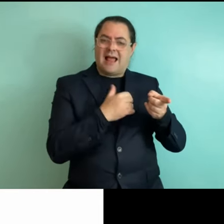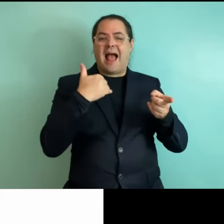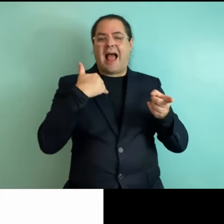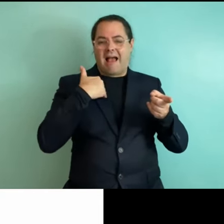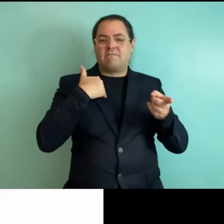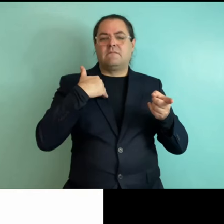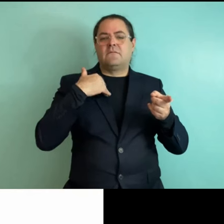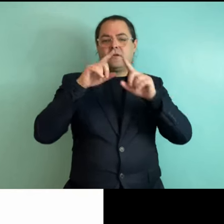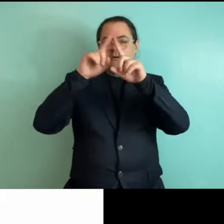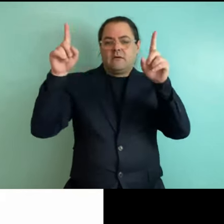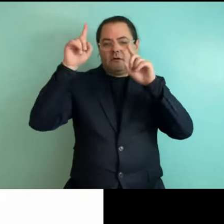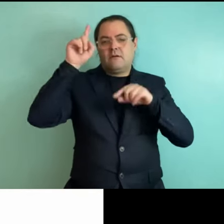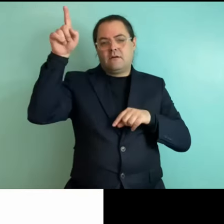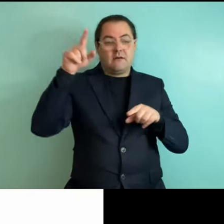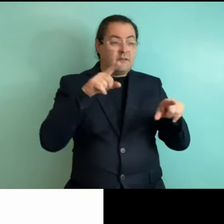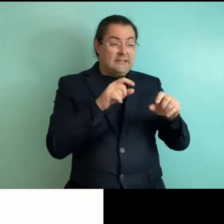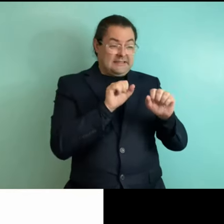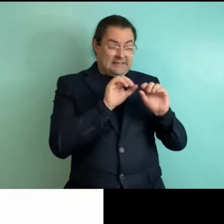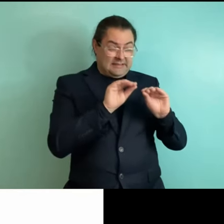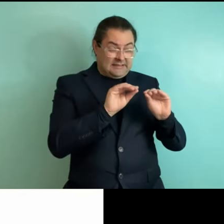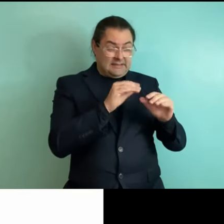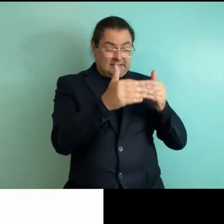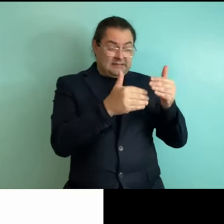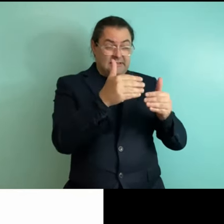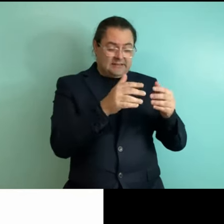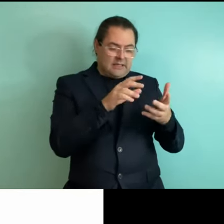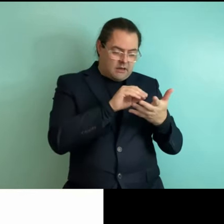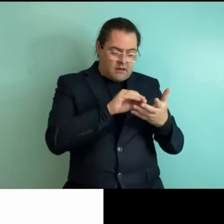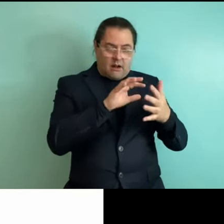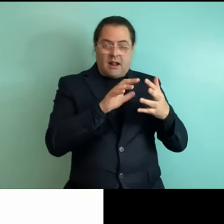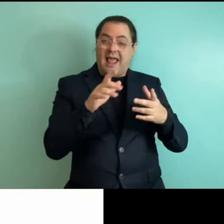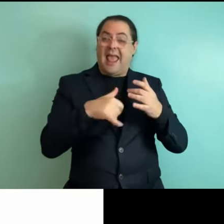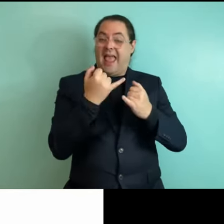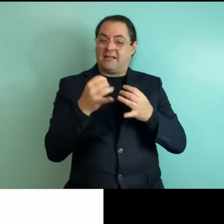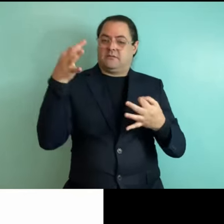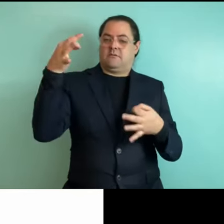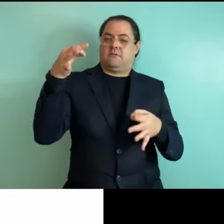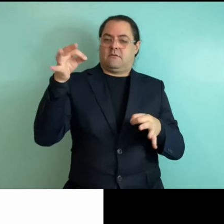11:13:32 So by the end of it they should be qualified in digital marketing. And the reality